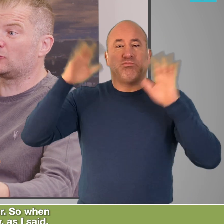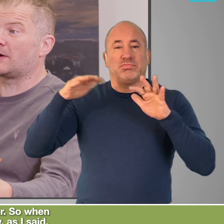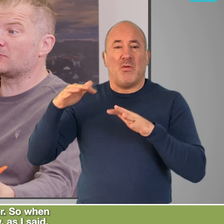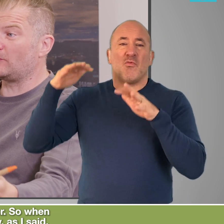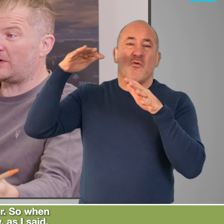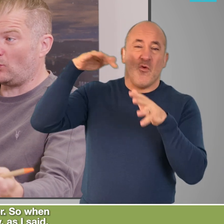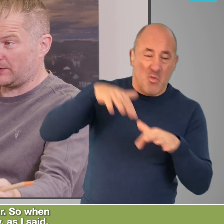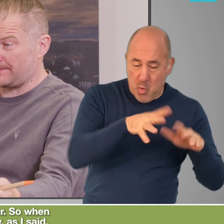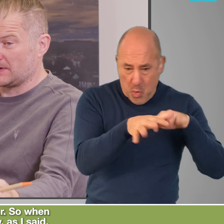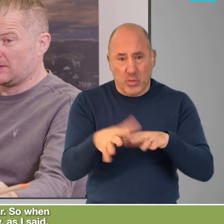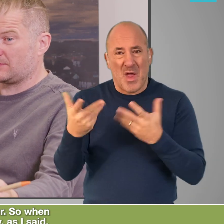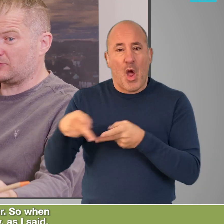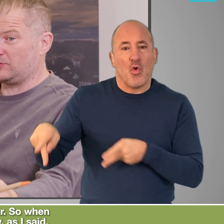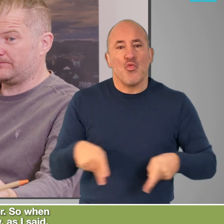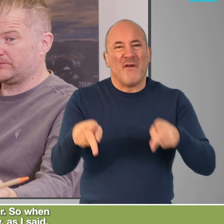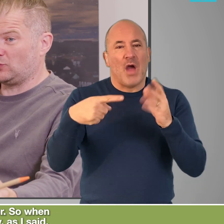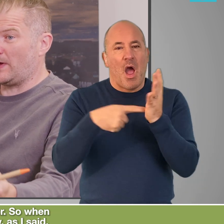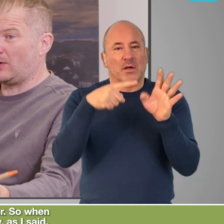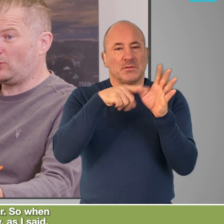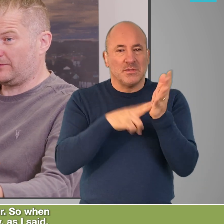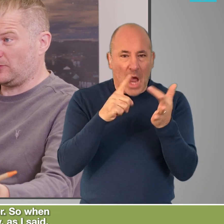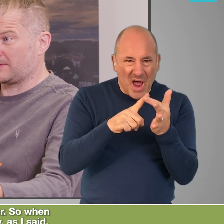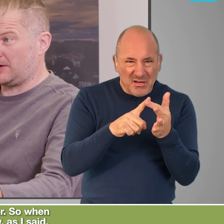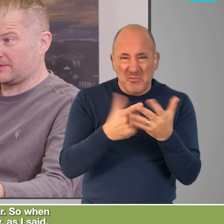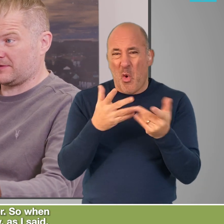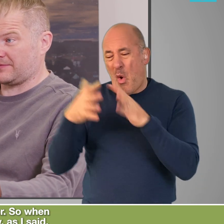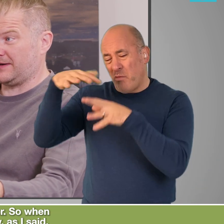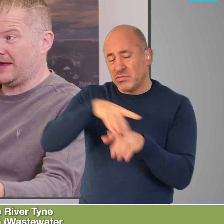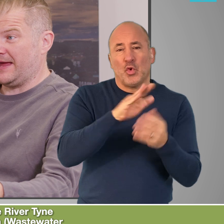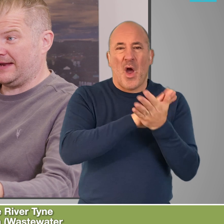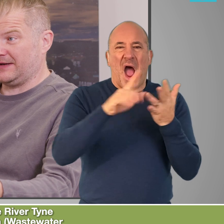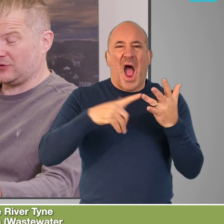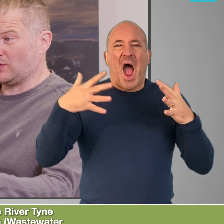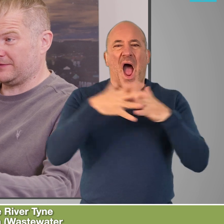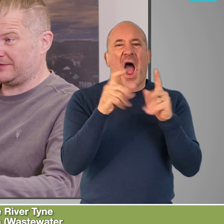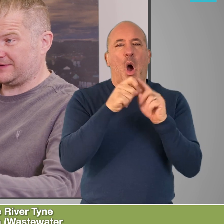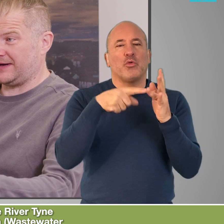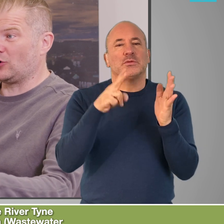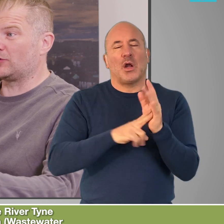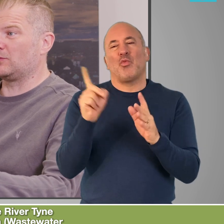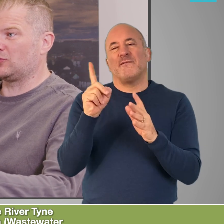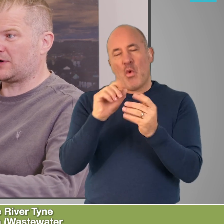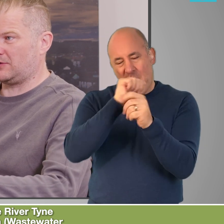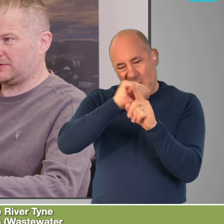or absorb that water. So when that water falls now, as I said, it'll either go into the River Tyne or it will go to Howdon (Wastewater